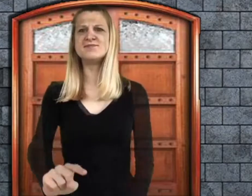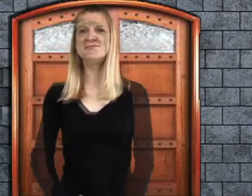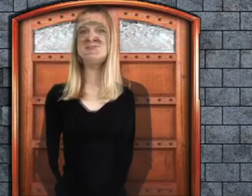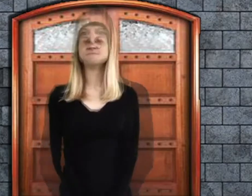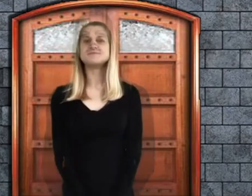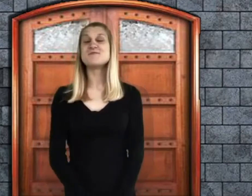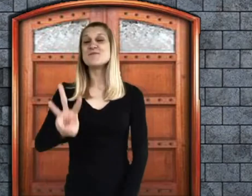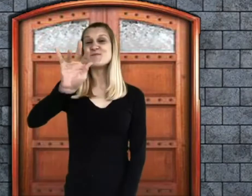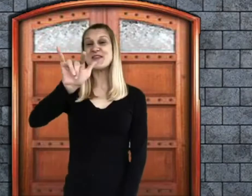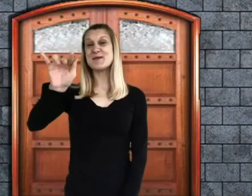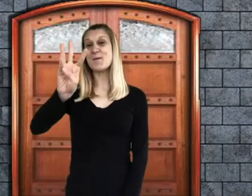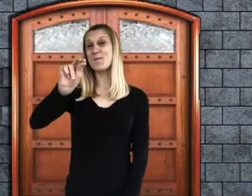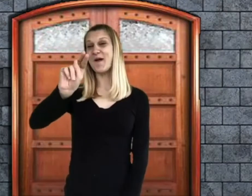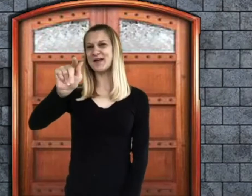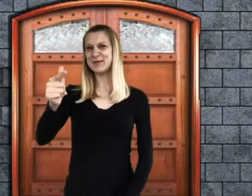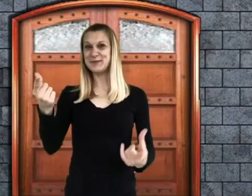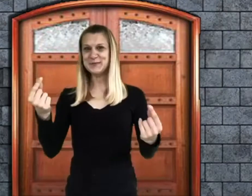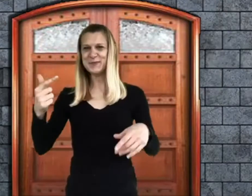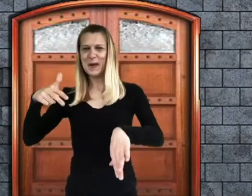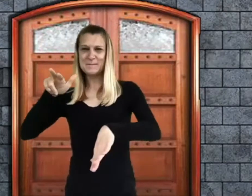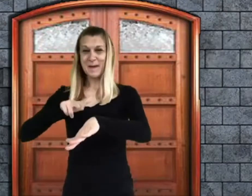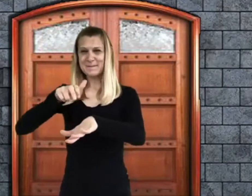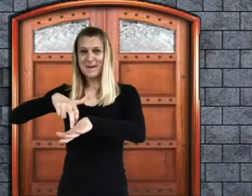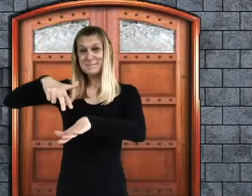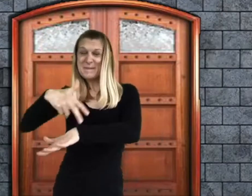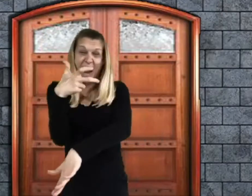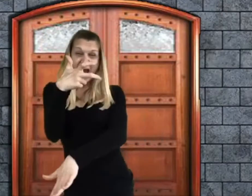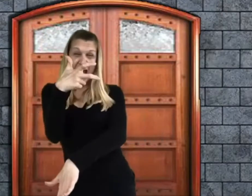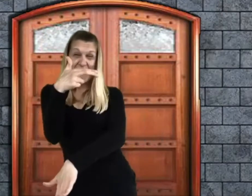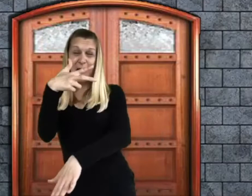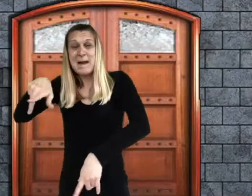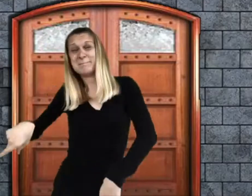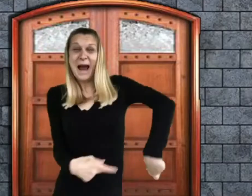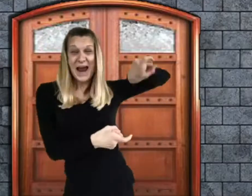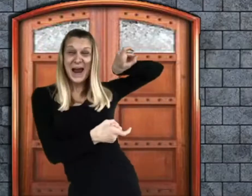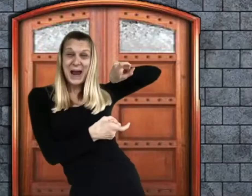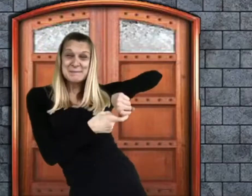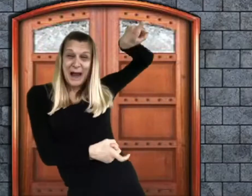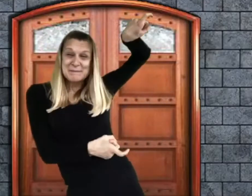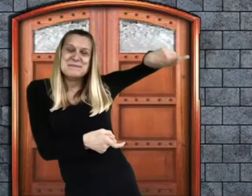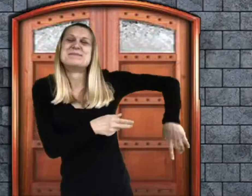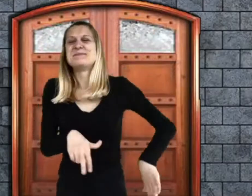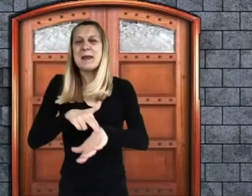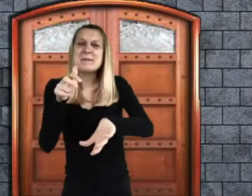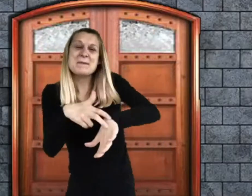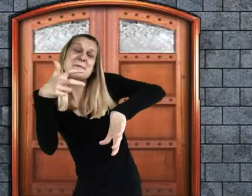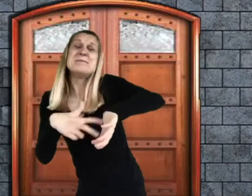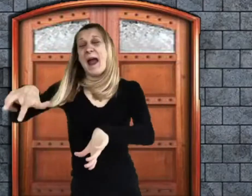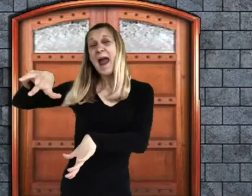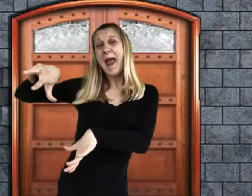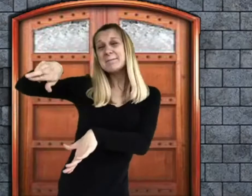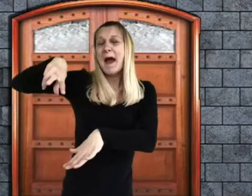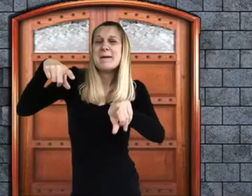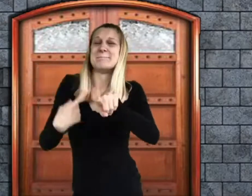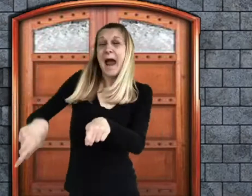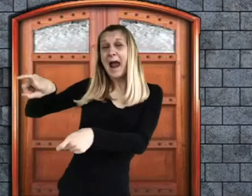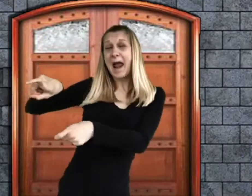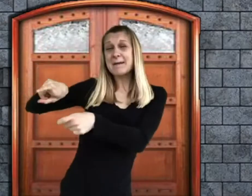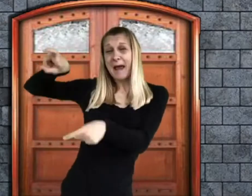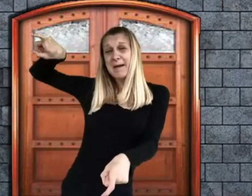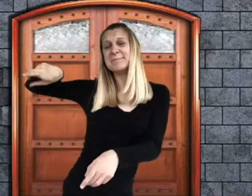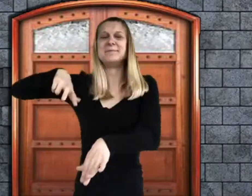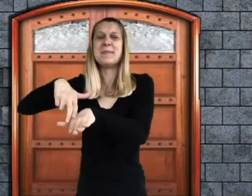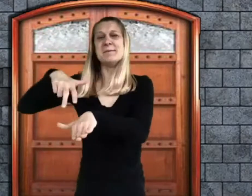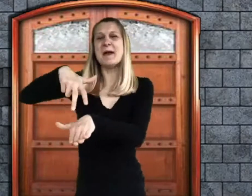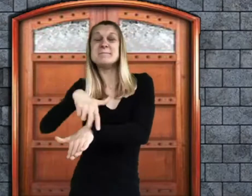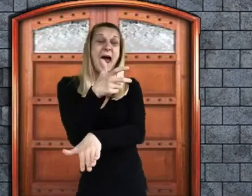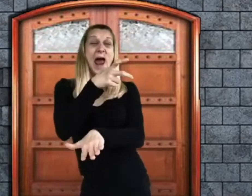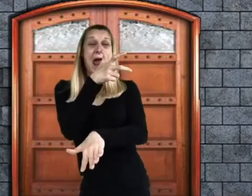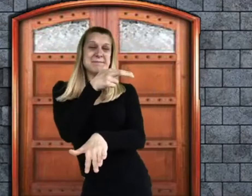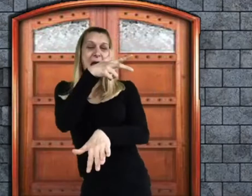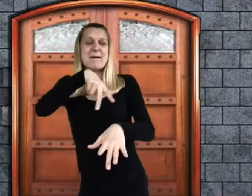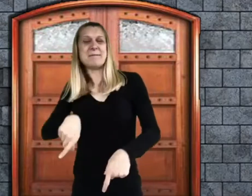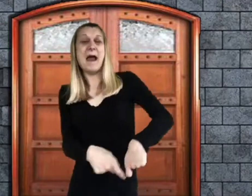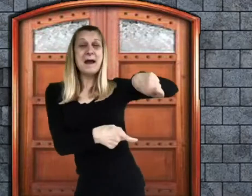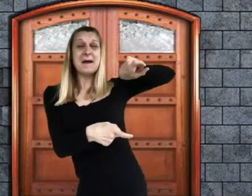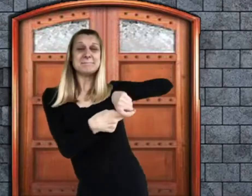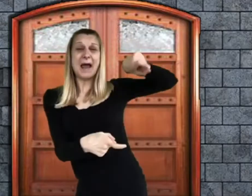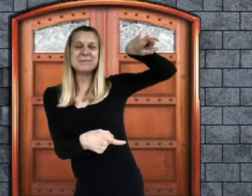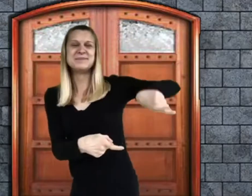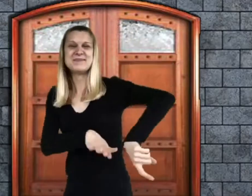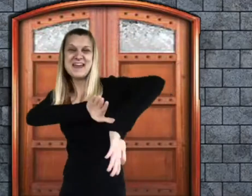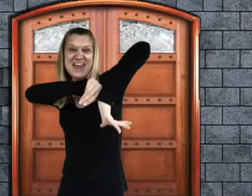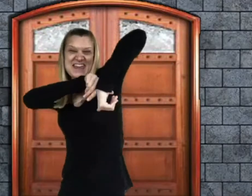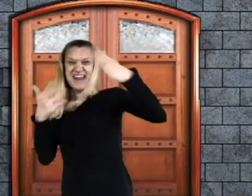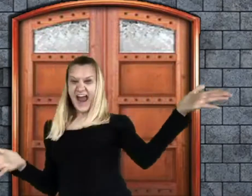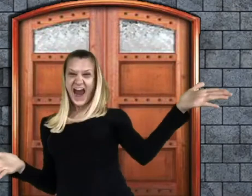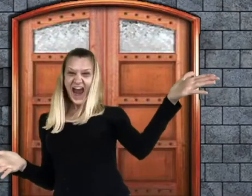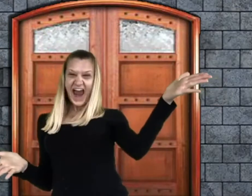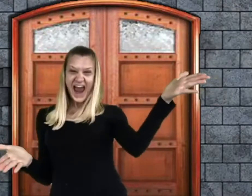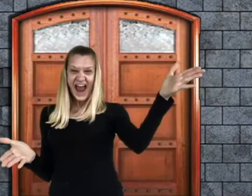Suddenly, he did funny little skipping dance in the snow, and he spread his arms wide,